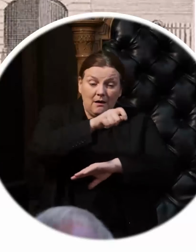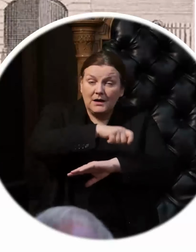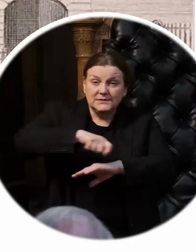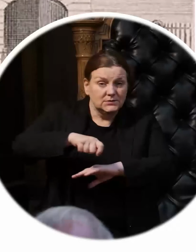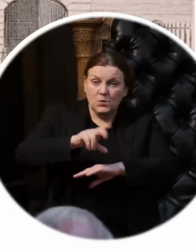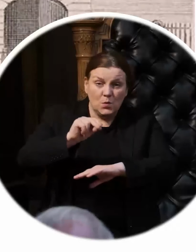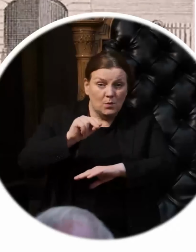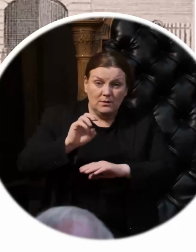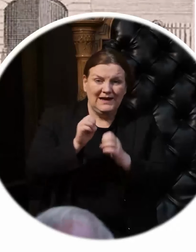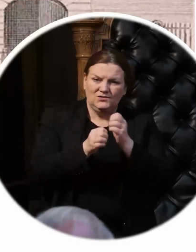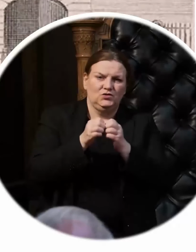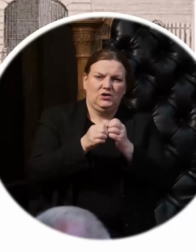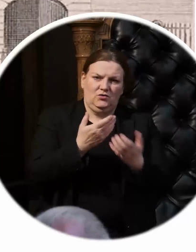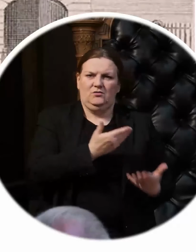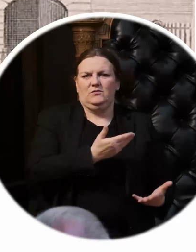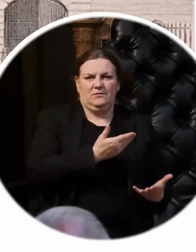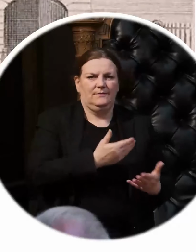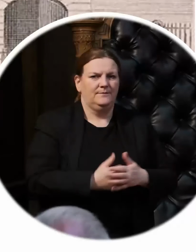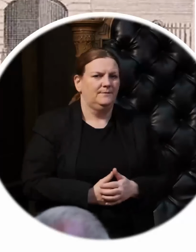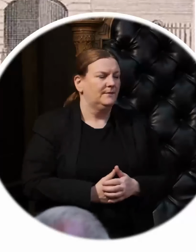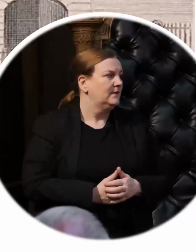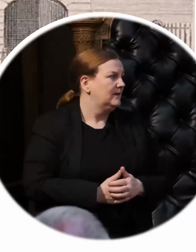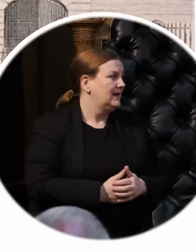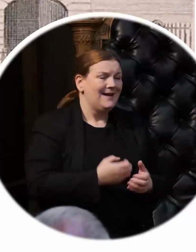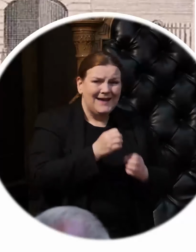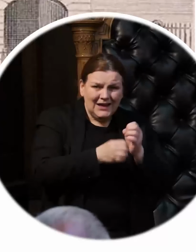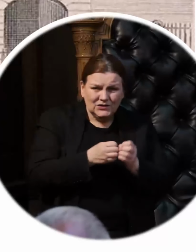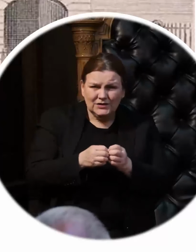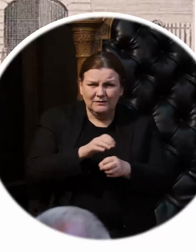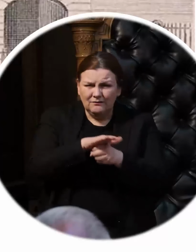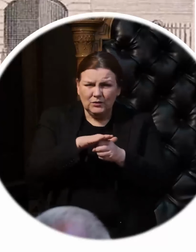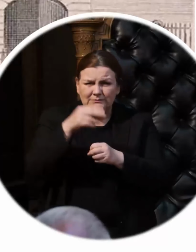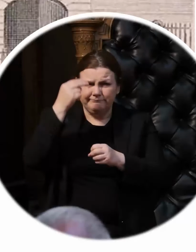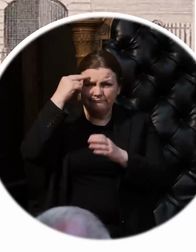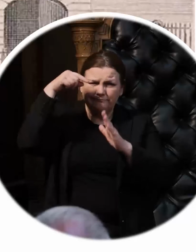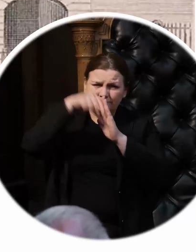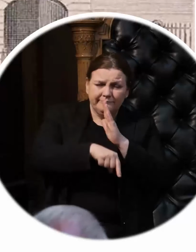An engineer who had to completely and utterly understand the job at hand,